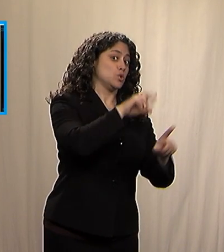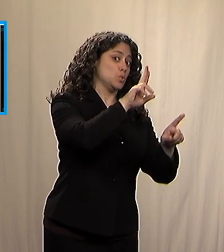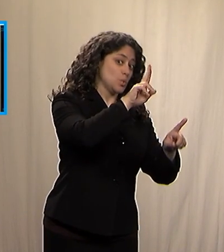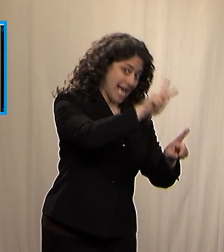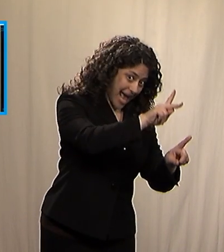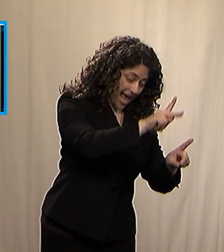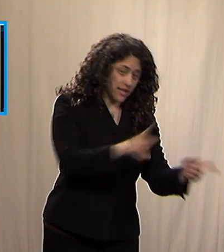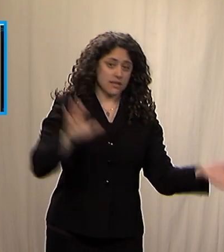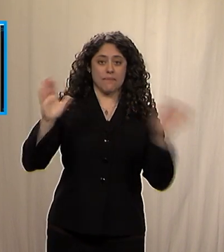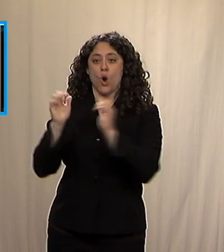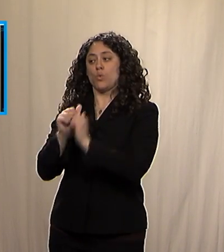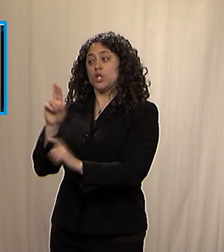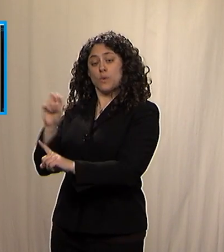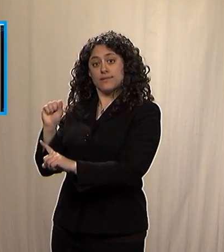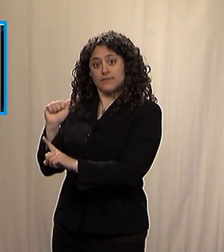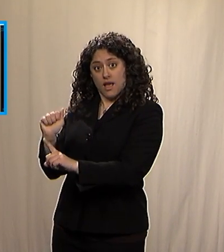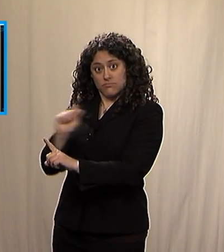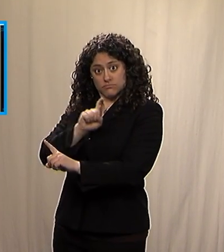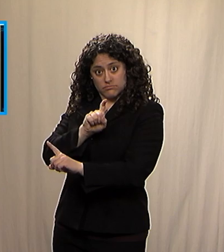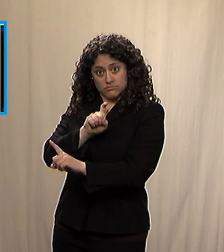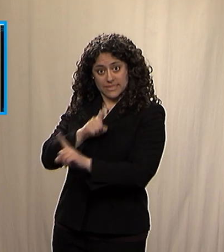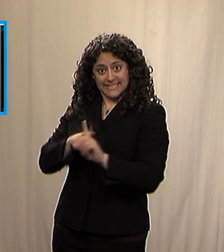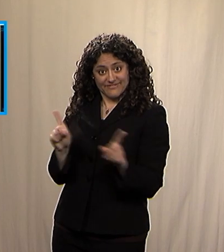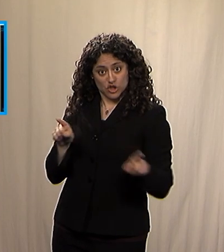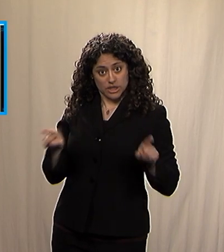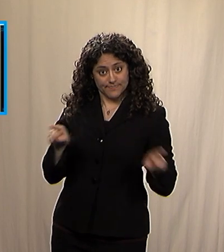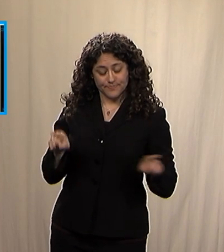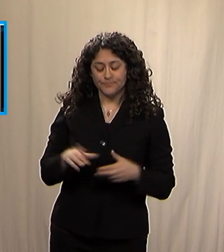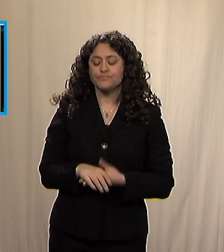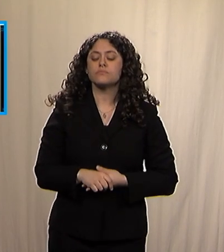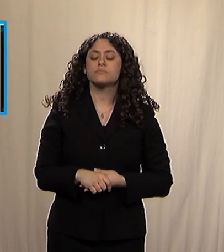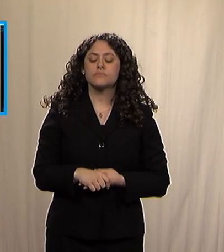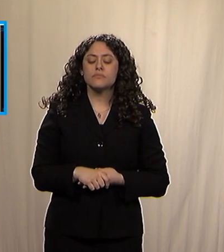In terms of actual practice,